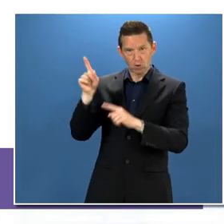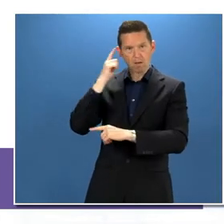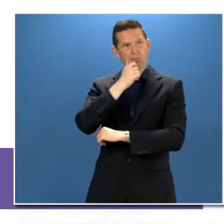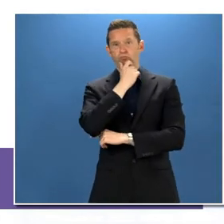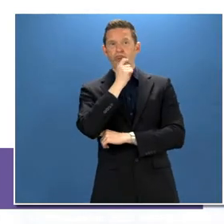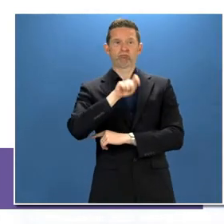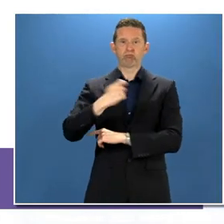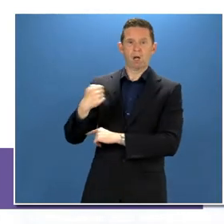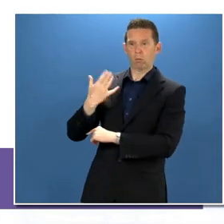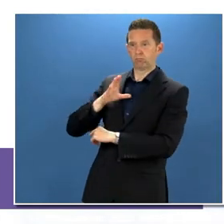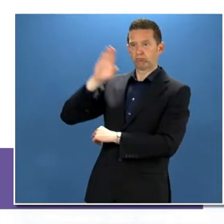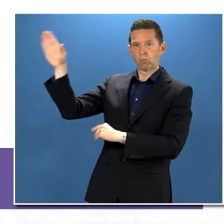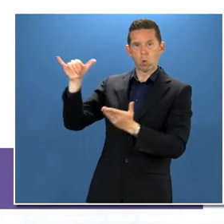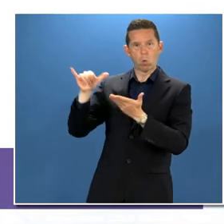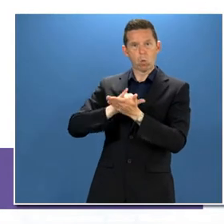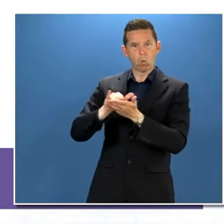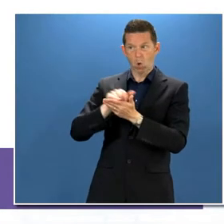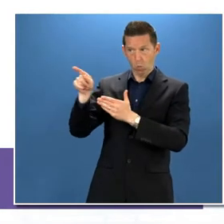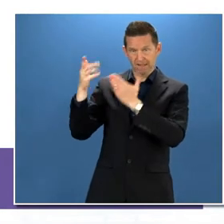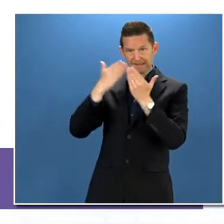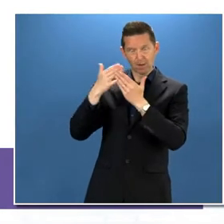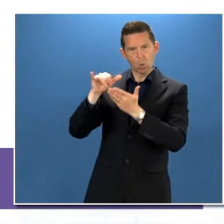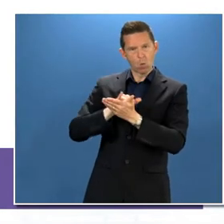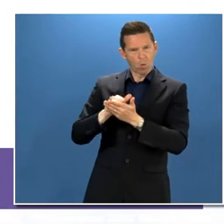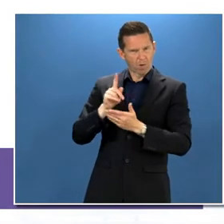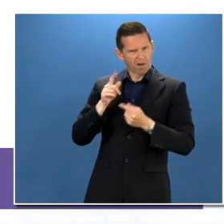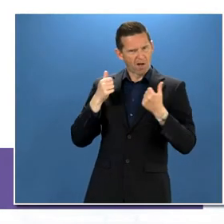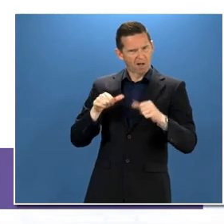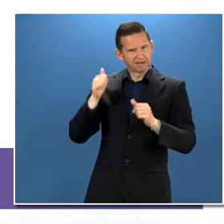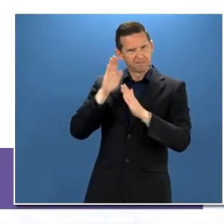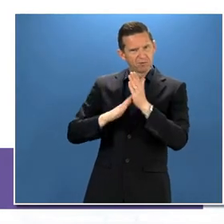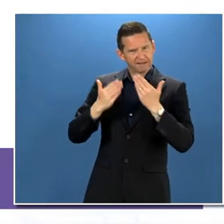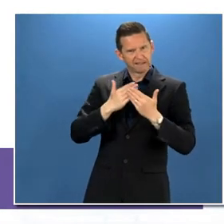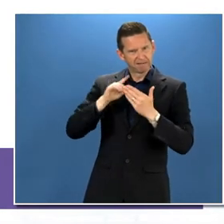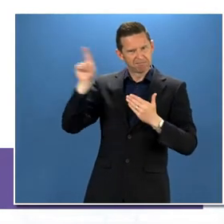And you studied in New York as well. What was the experience like studying in New York?